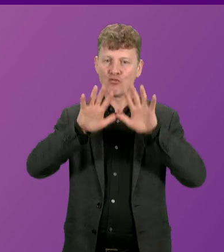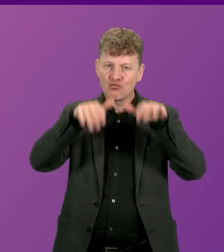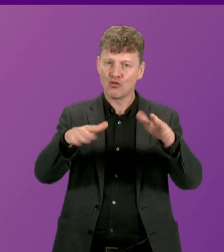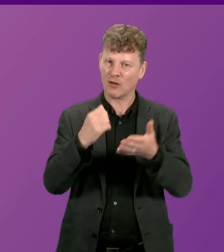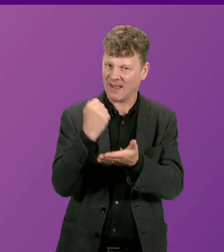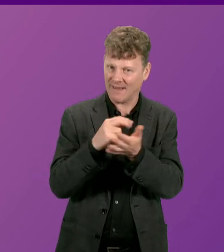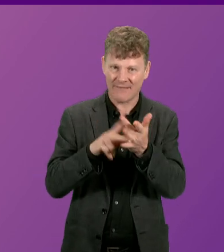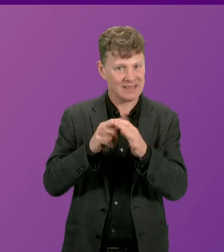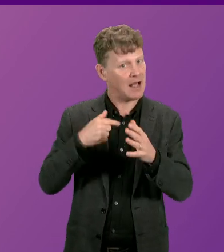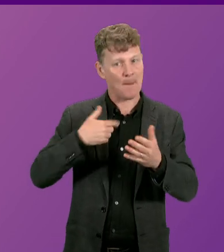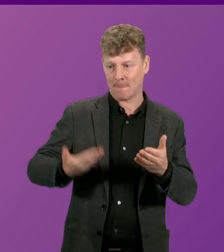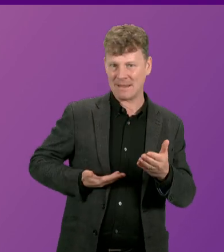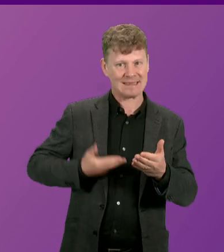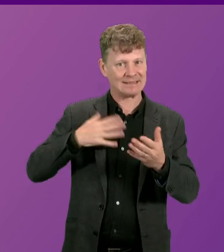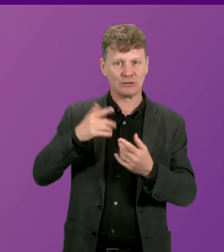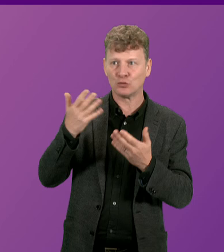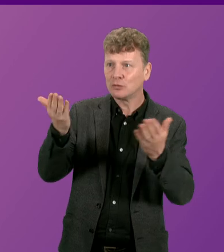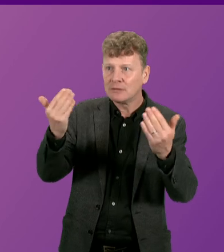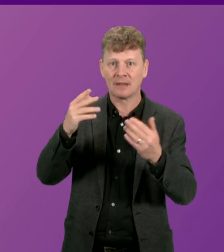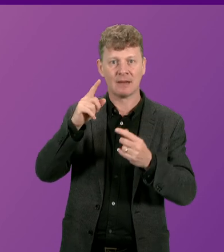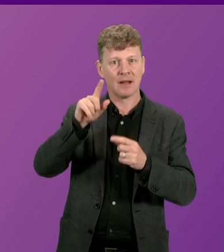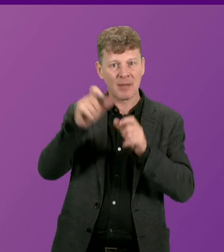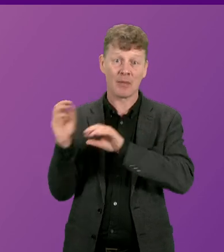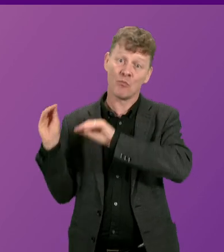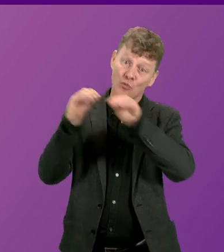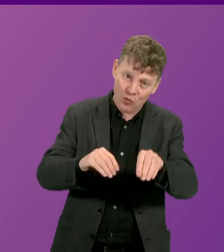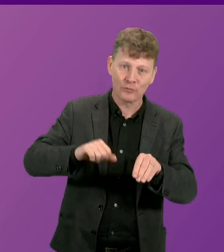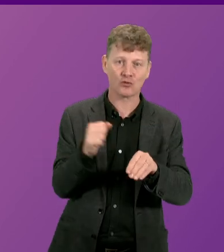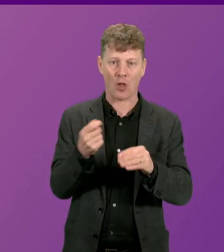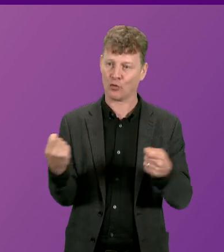people to Scotland to contribute to our economy and communities. Our offer to the